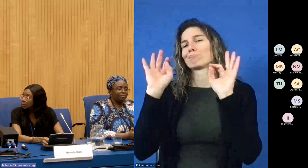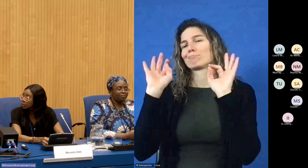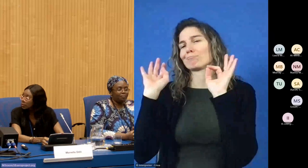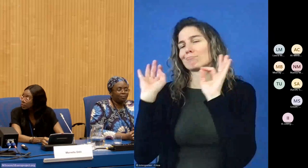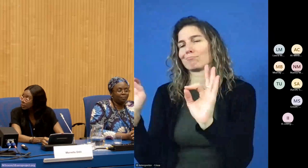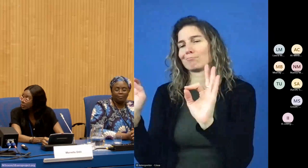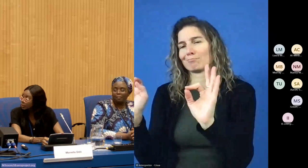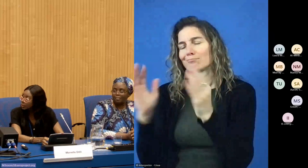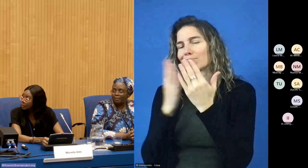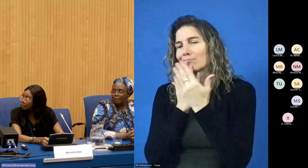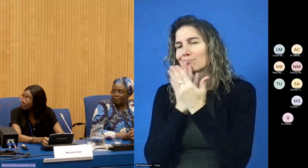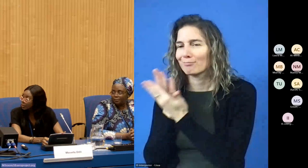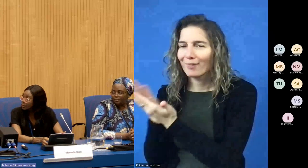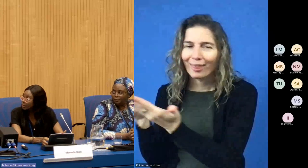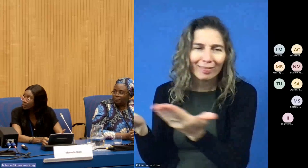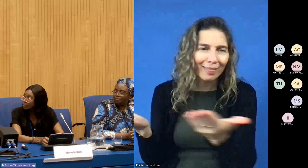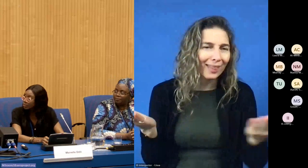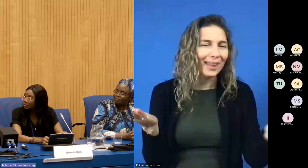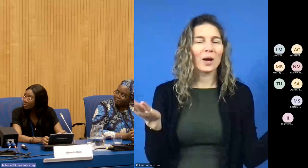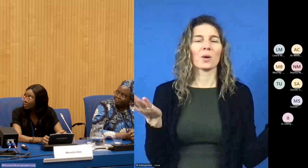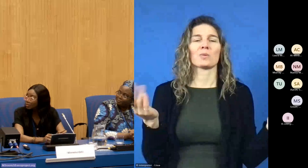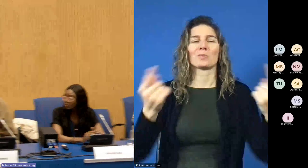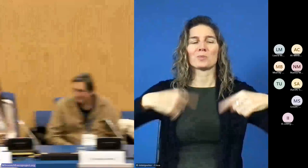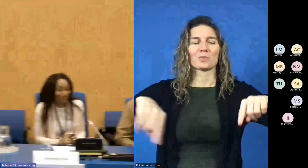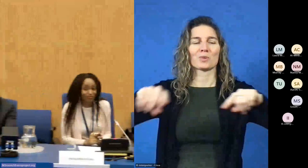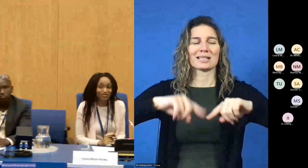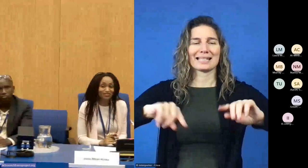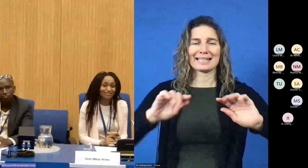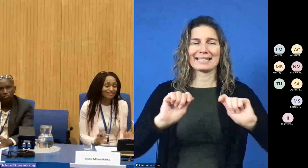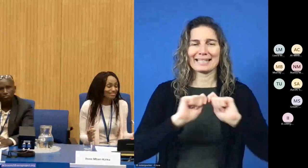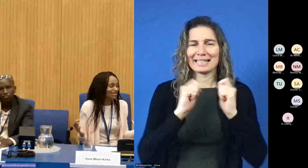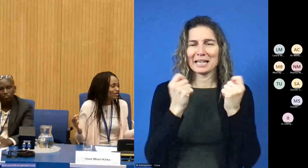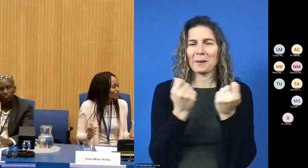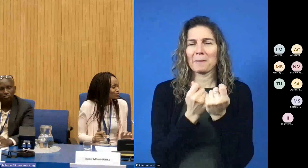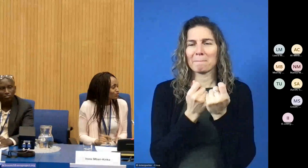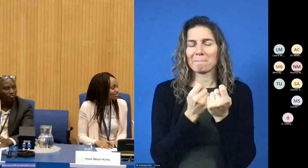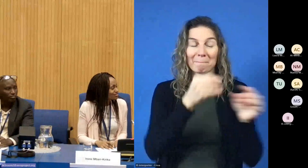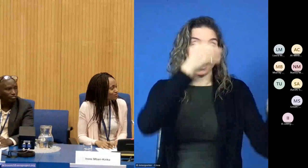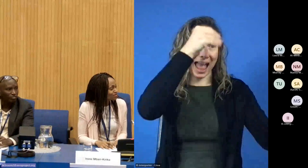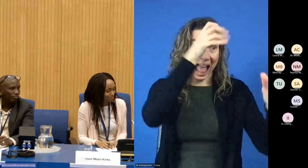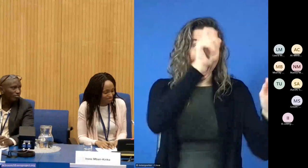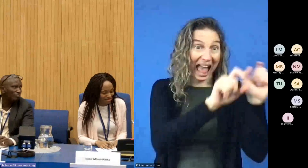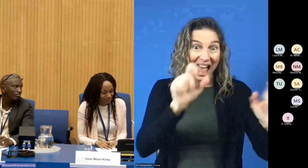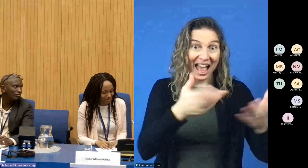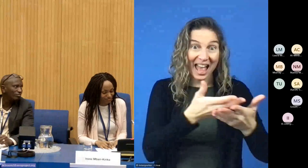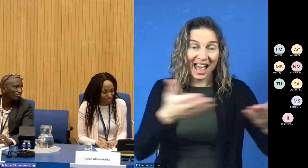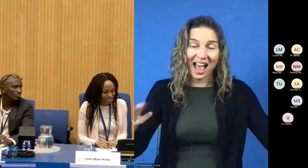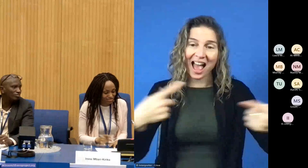amazing team of experts from different parts of the world. Showcasing what sub-Saharan Africa